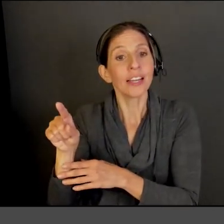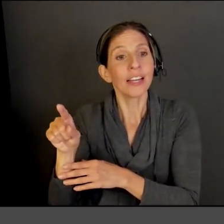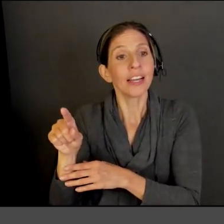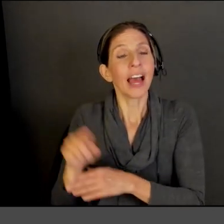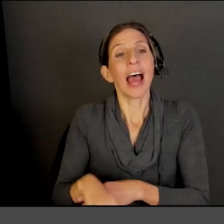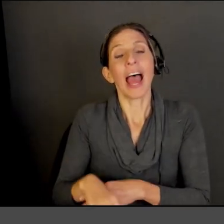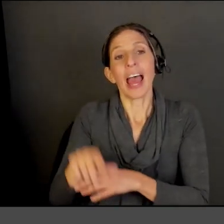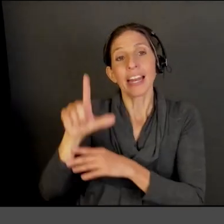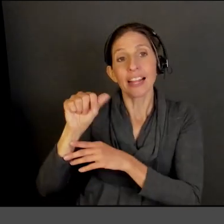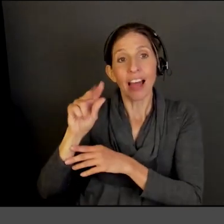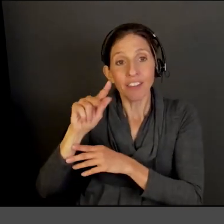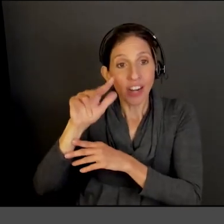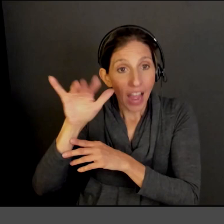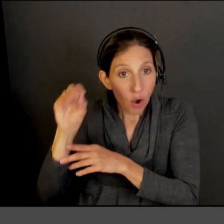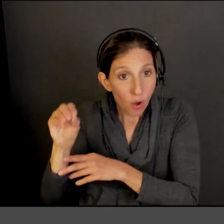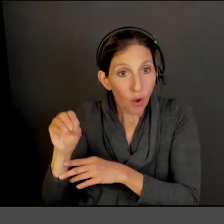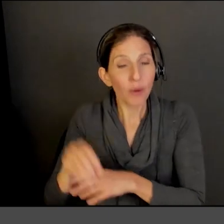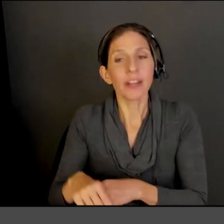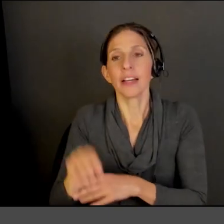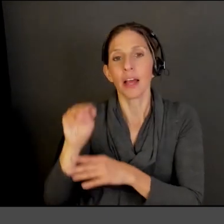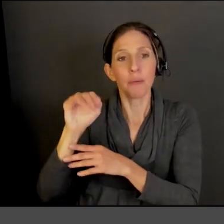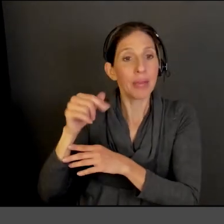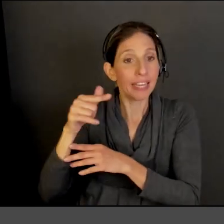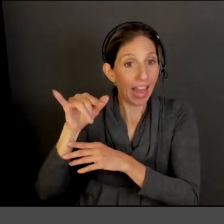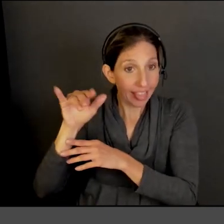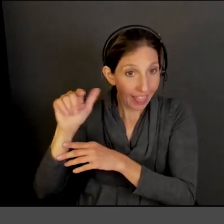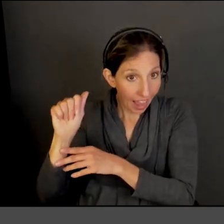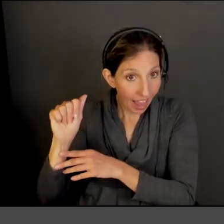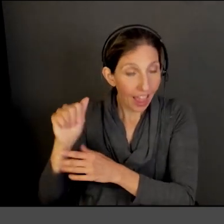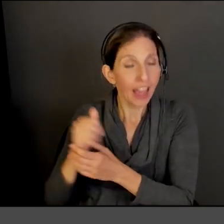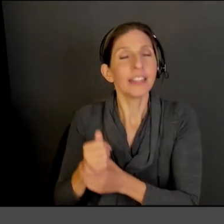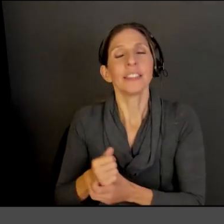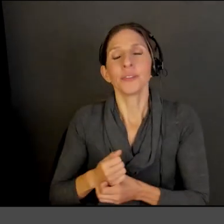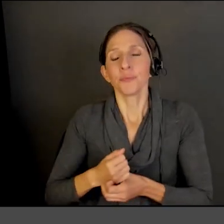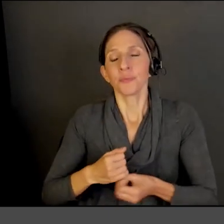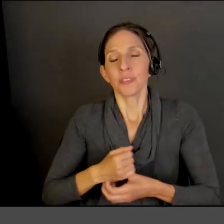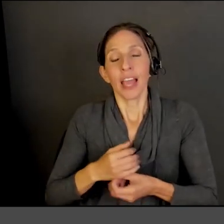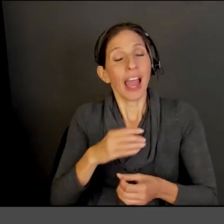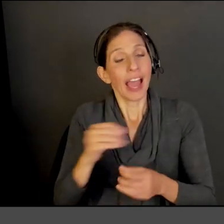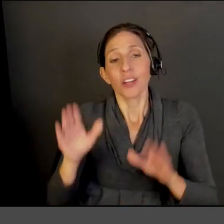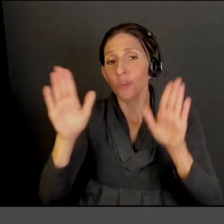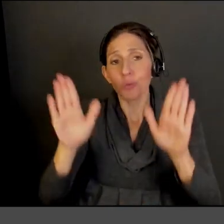WHO PASSED AWAY AND GREAT WRITERS. AND THEY JUST CAME OUT.